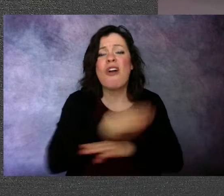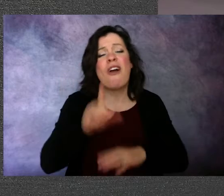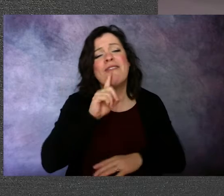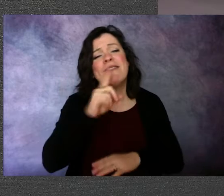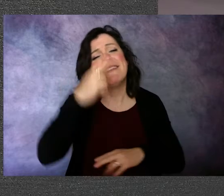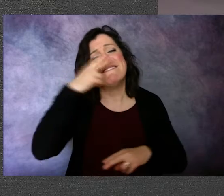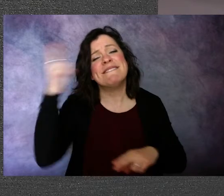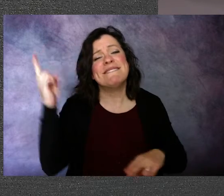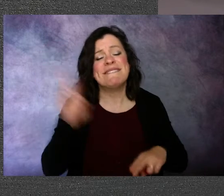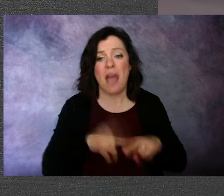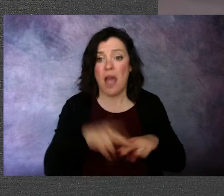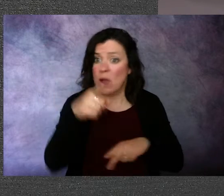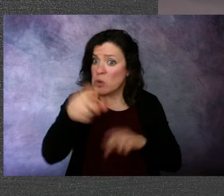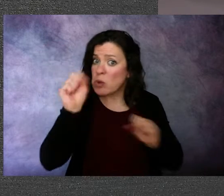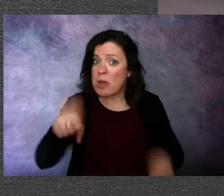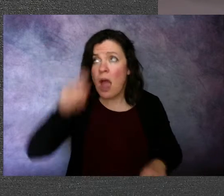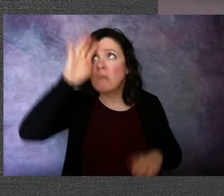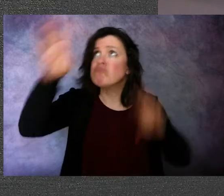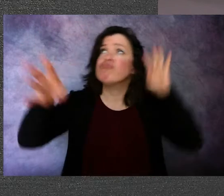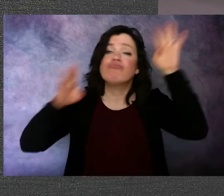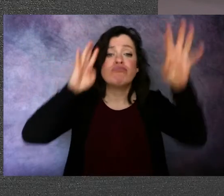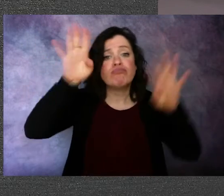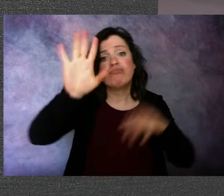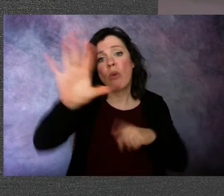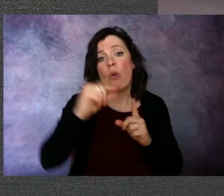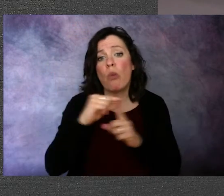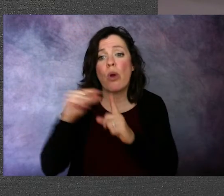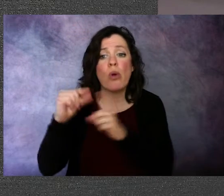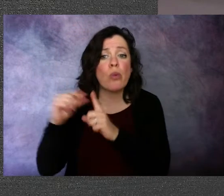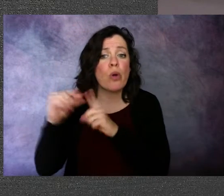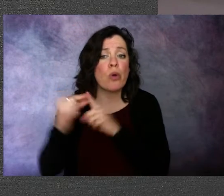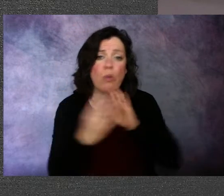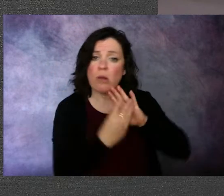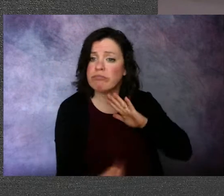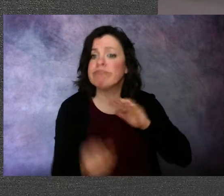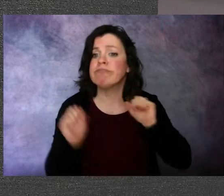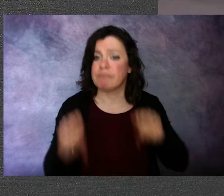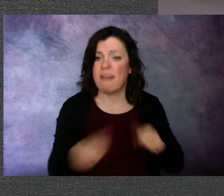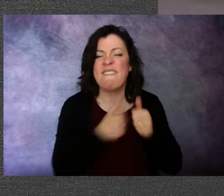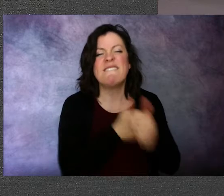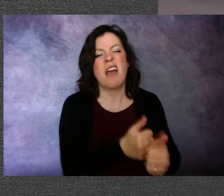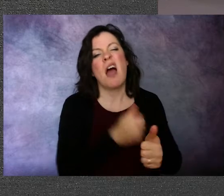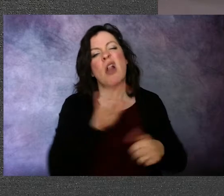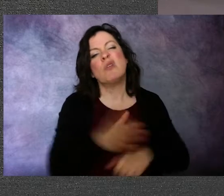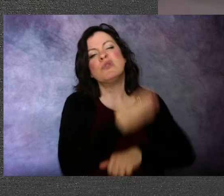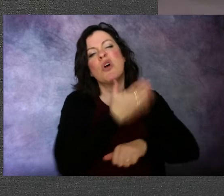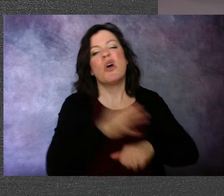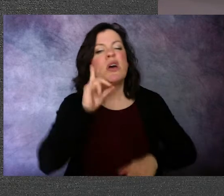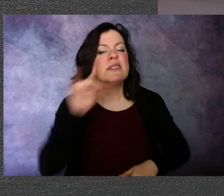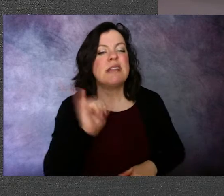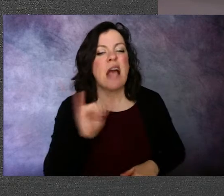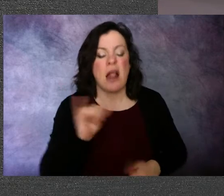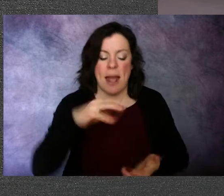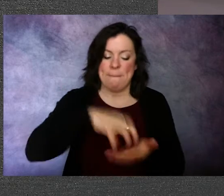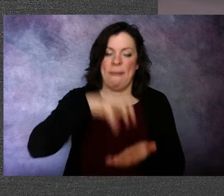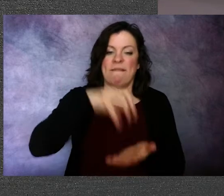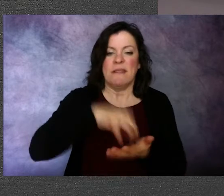You could even think of some new verses for that song with the tune, "Do You Know The Muffin Man," and add some different dinosaurs